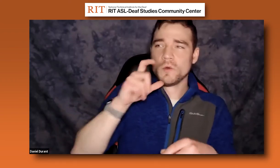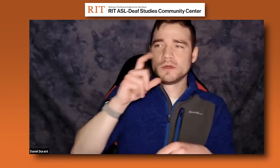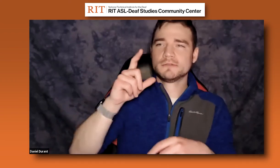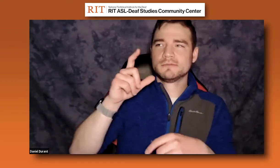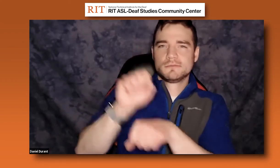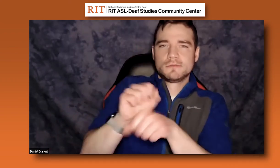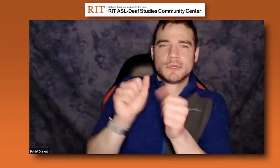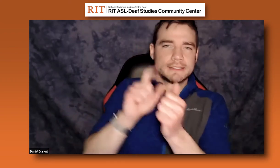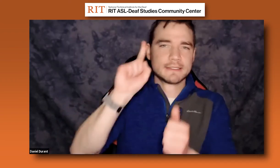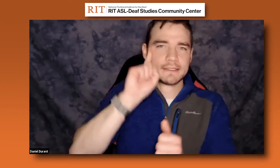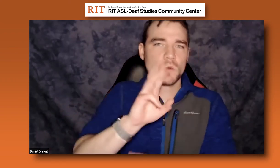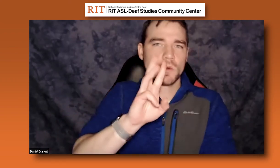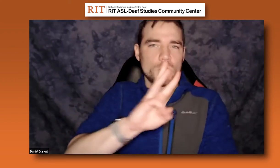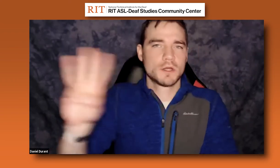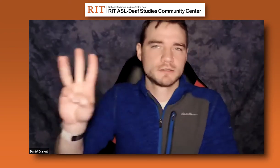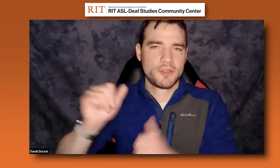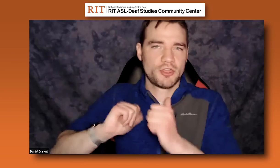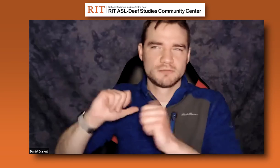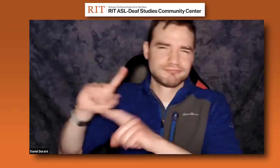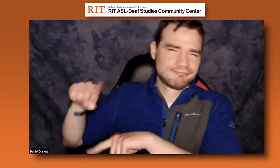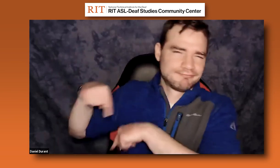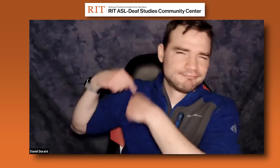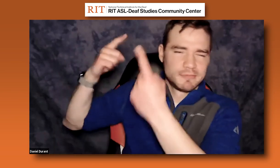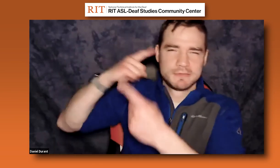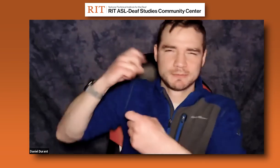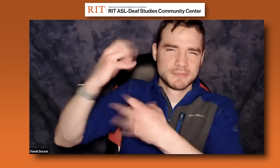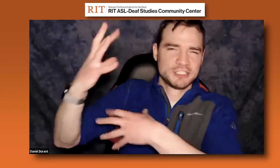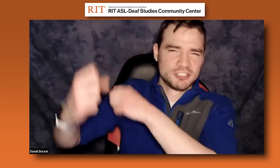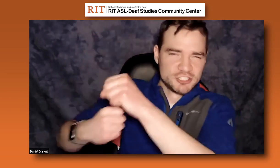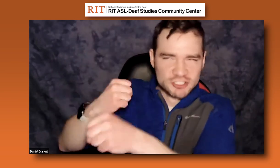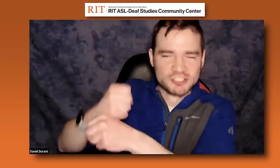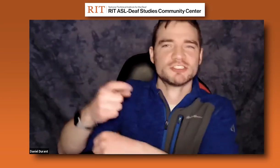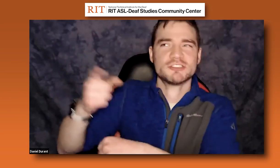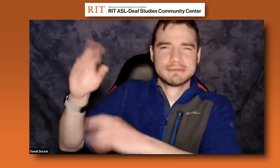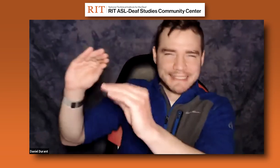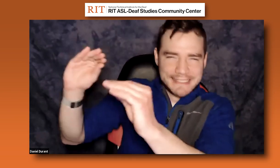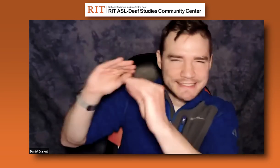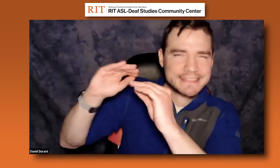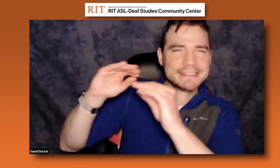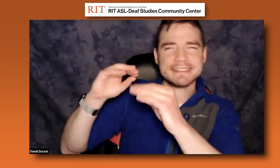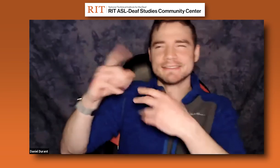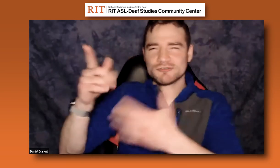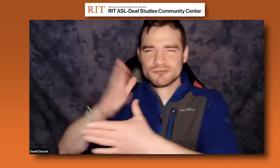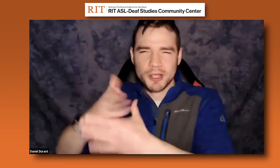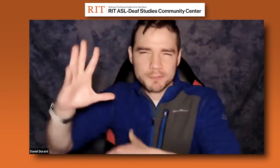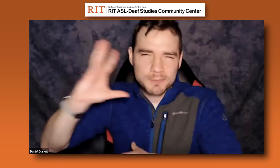I learned so much. You know, Deaf West has been going for many years,